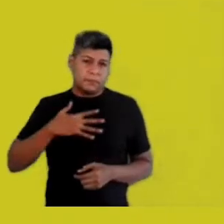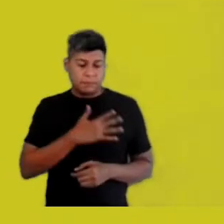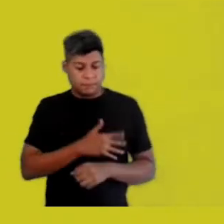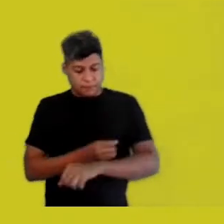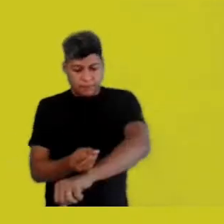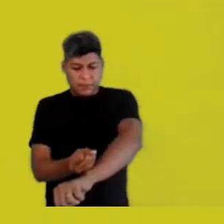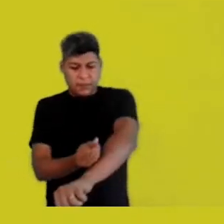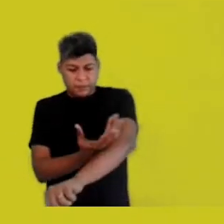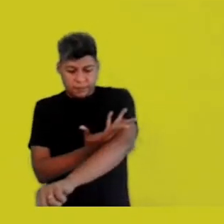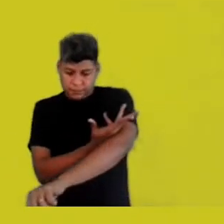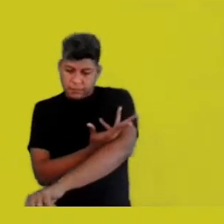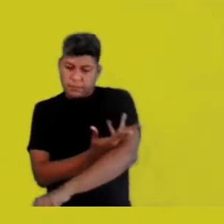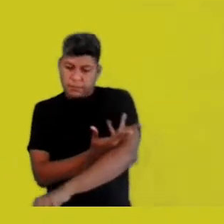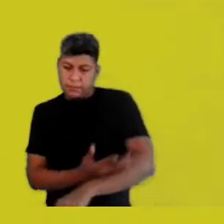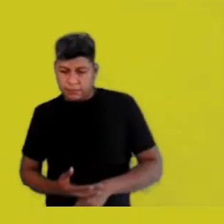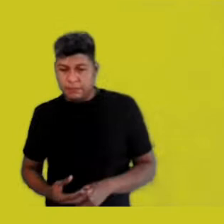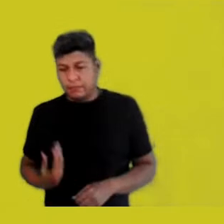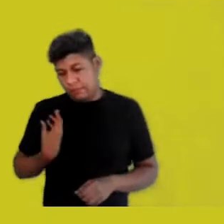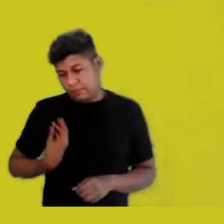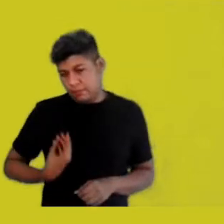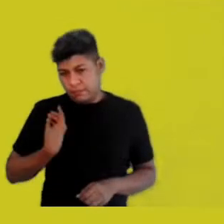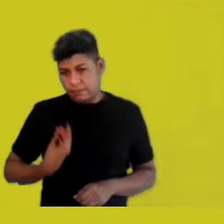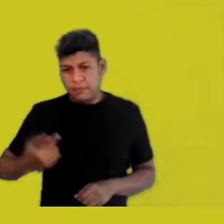for being here today as well,